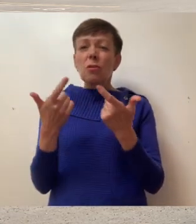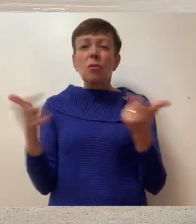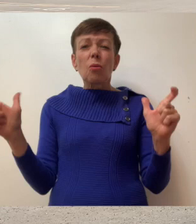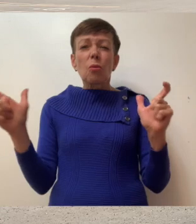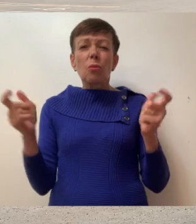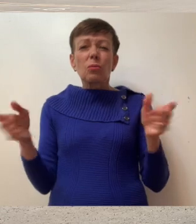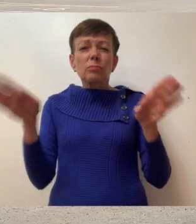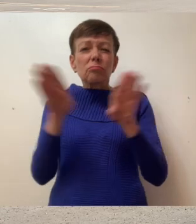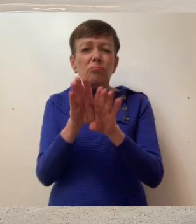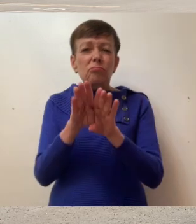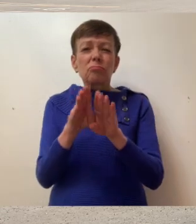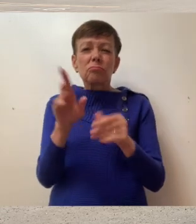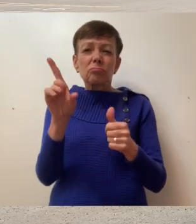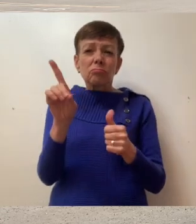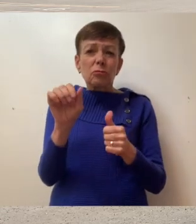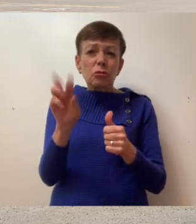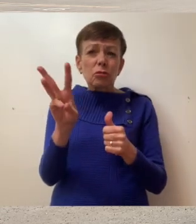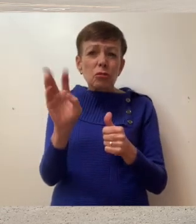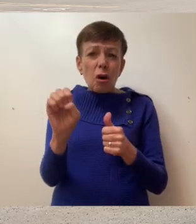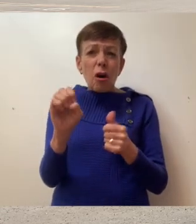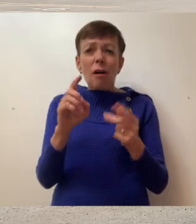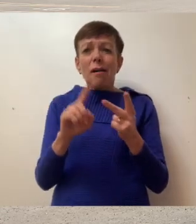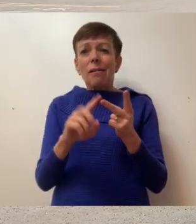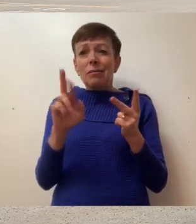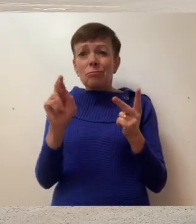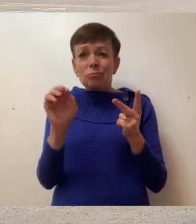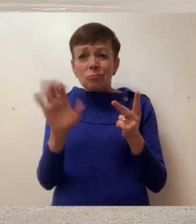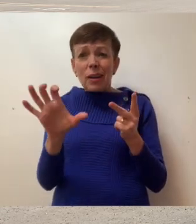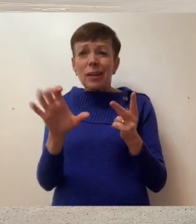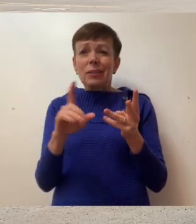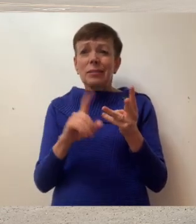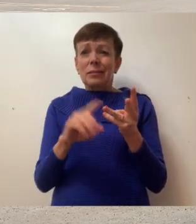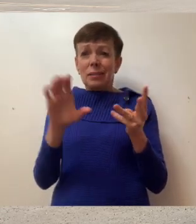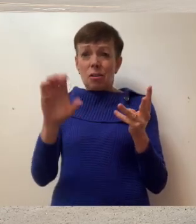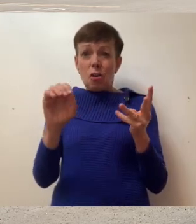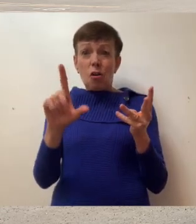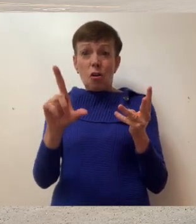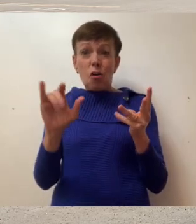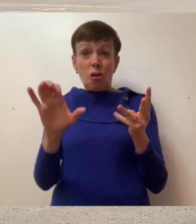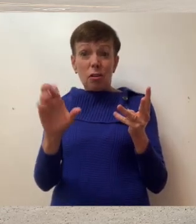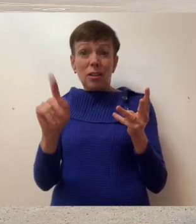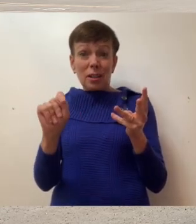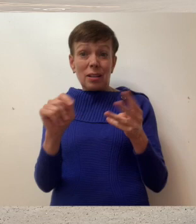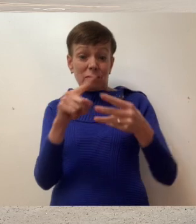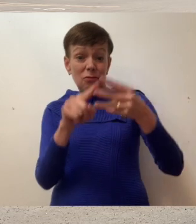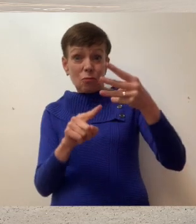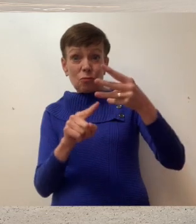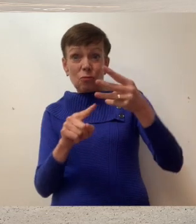Dawe Centre, the Rec Centre and the Collicutt Centre, we were hoping that we would be able